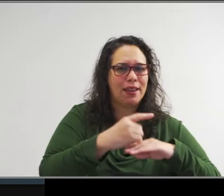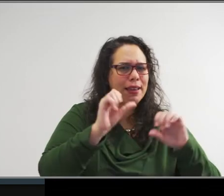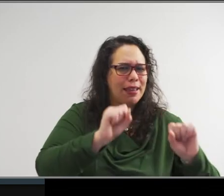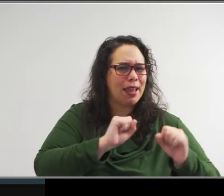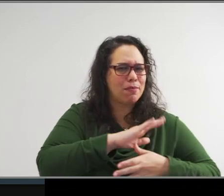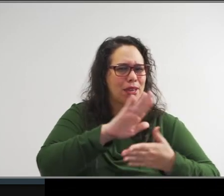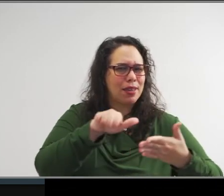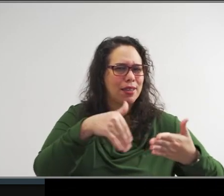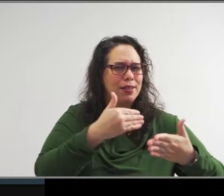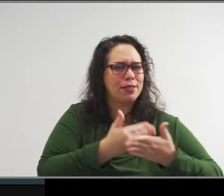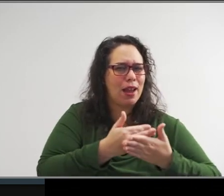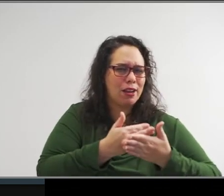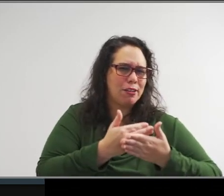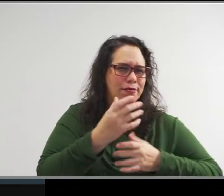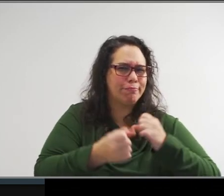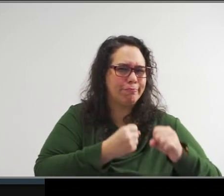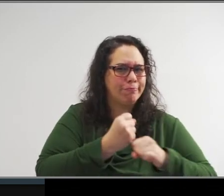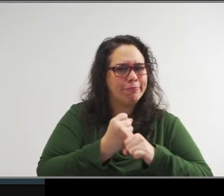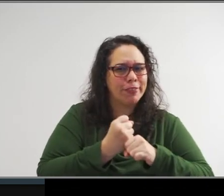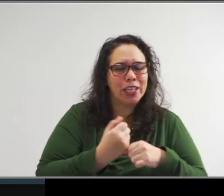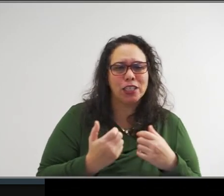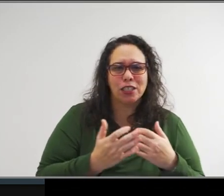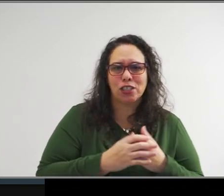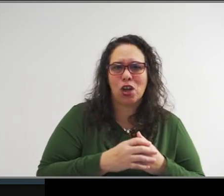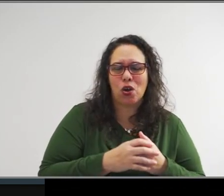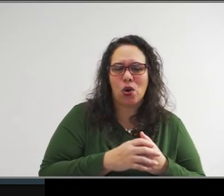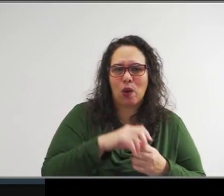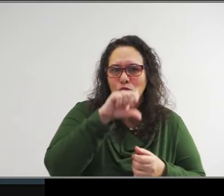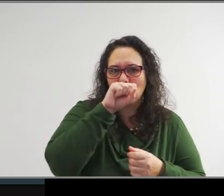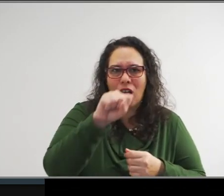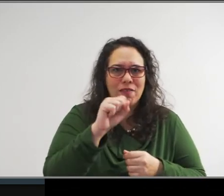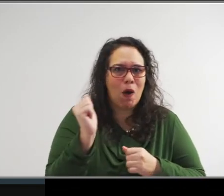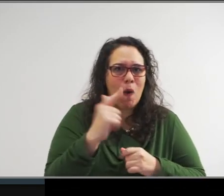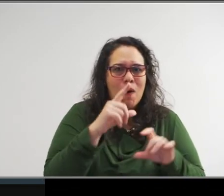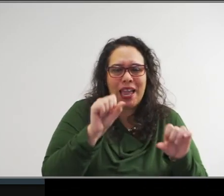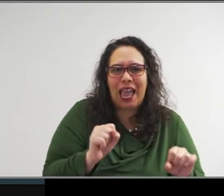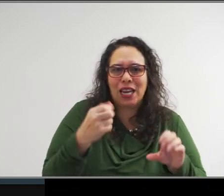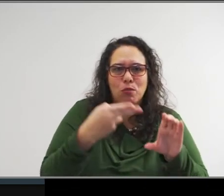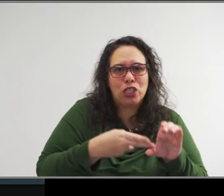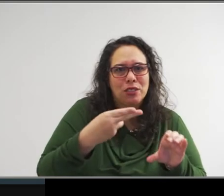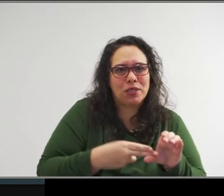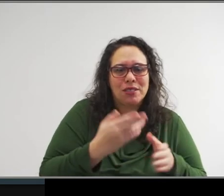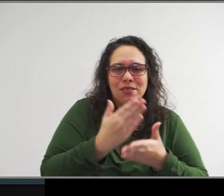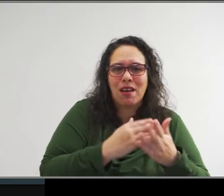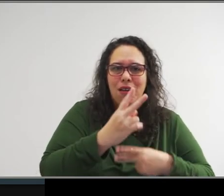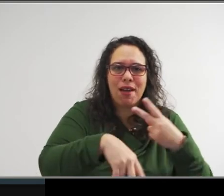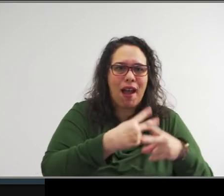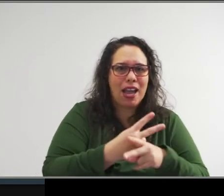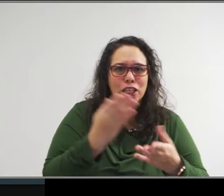So I'd love for all that can to participate in some form of service on MLK day